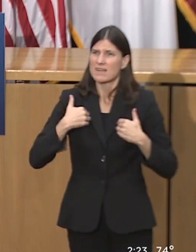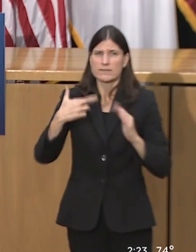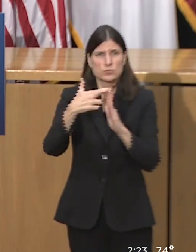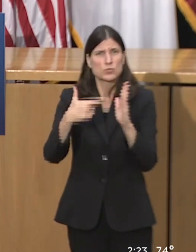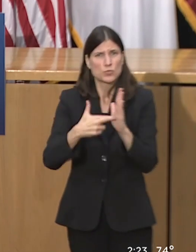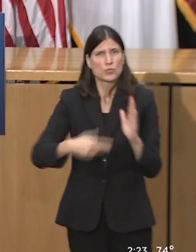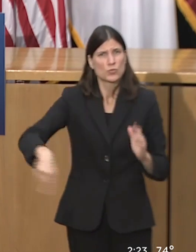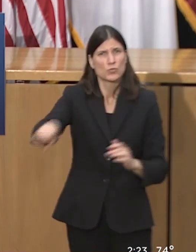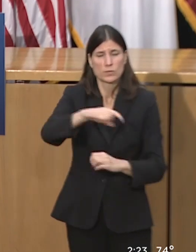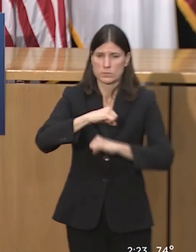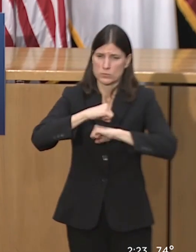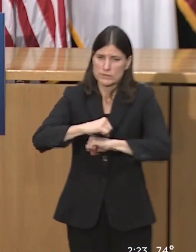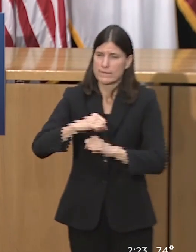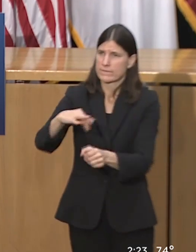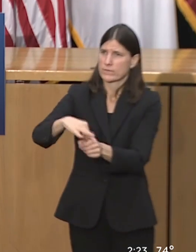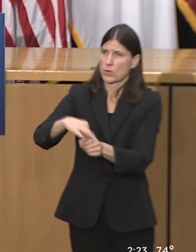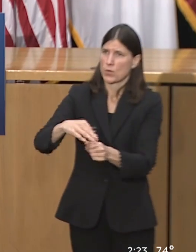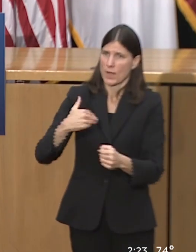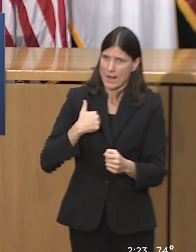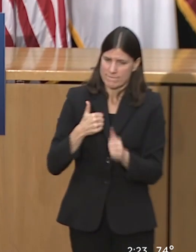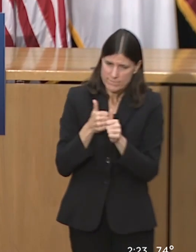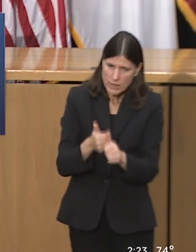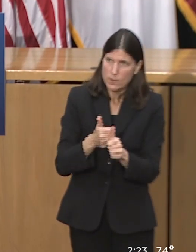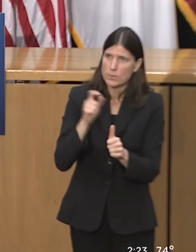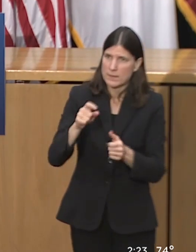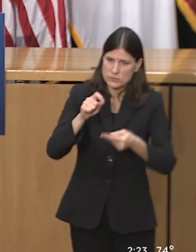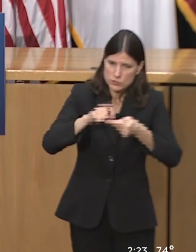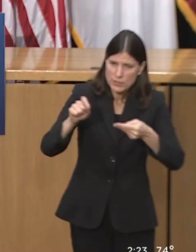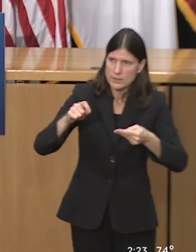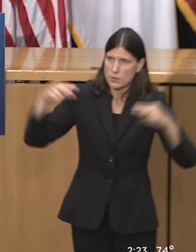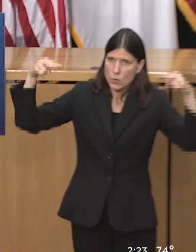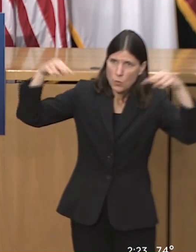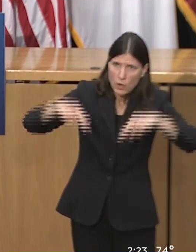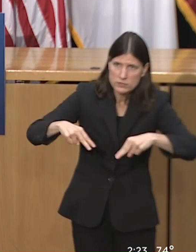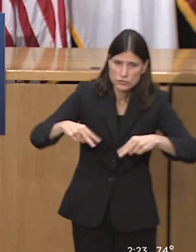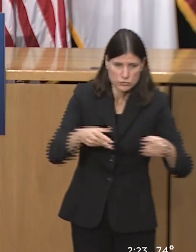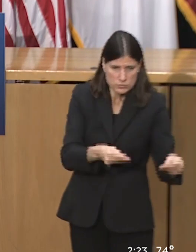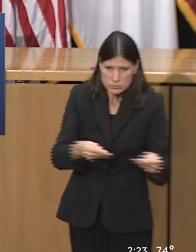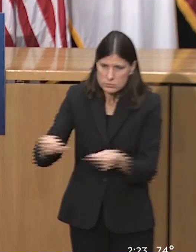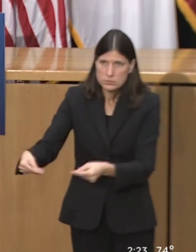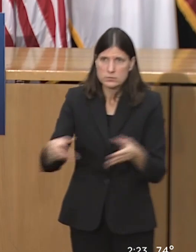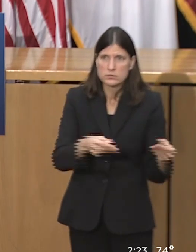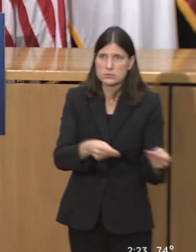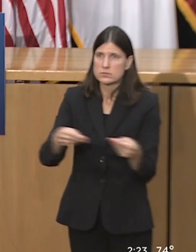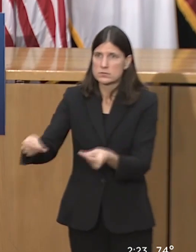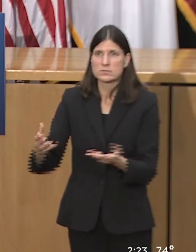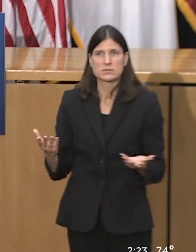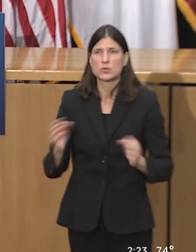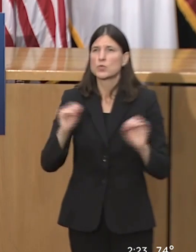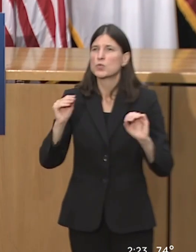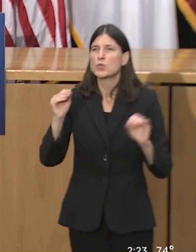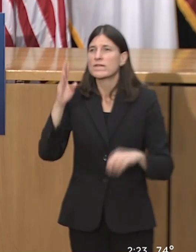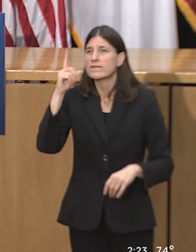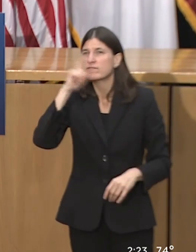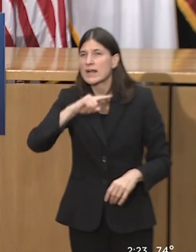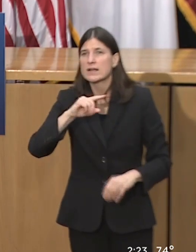SO HAVE YOU. THE RULES ARE THERE. ALMOST EVERY STATE IN THE